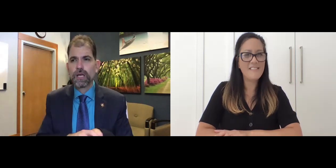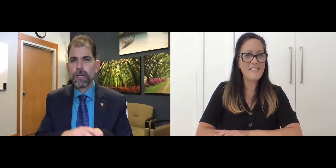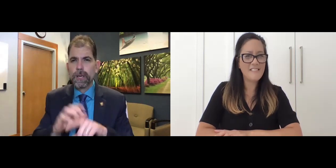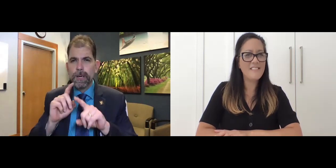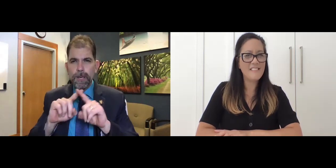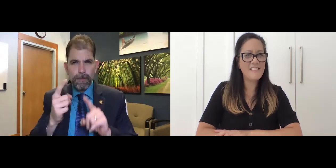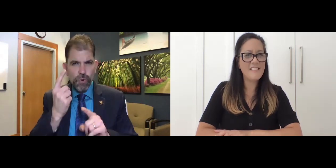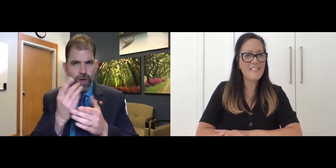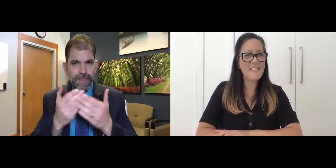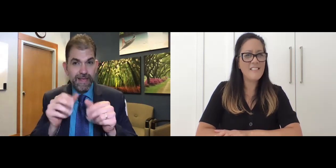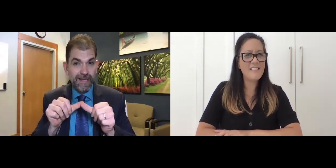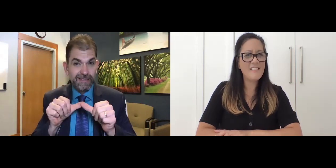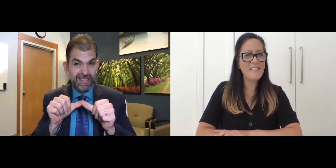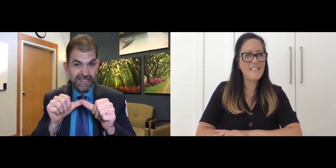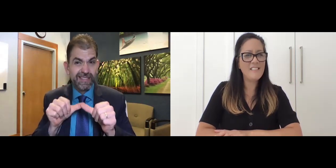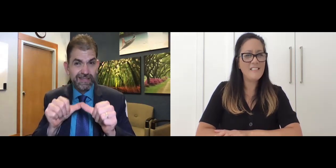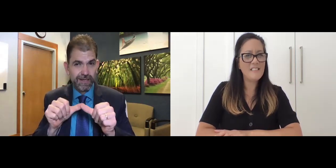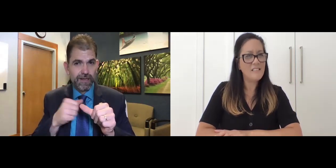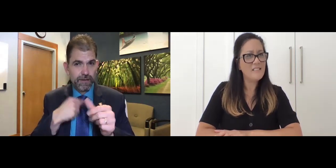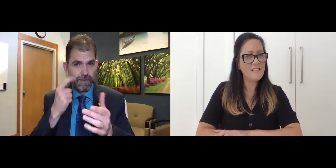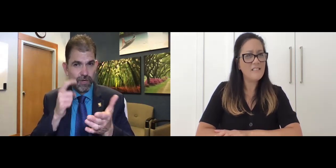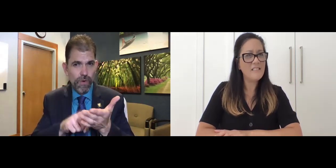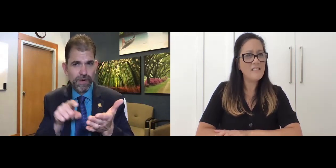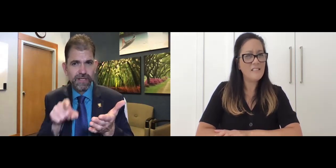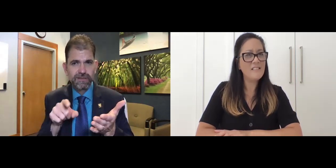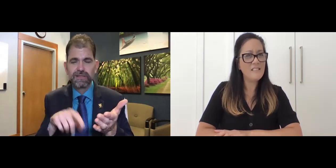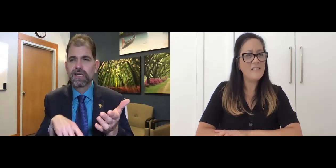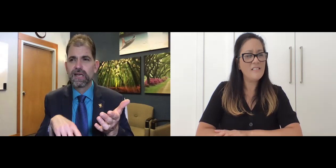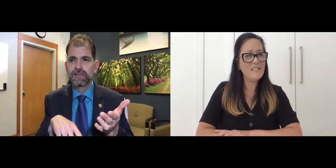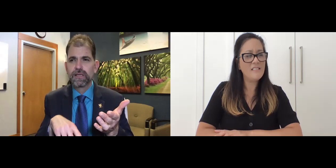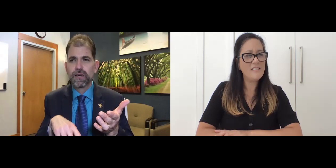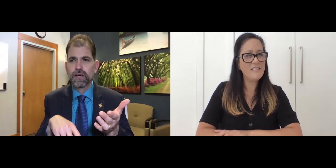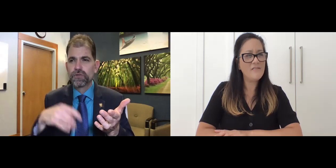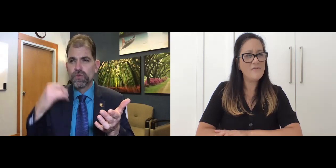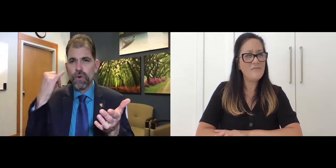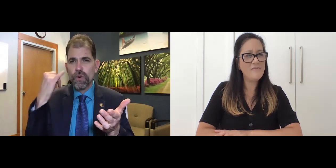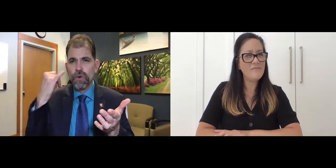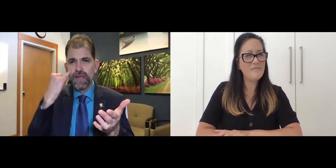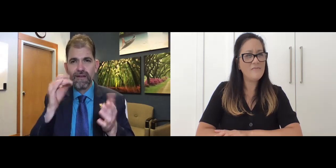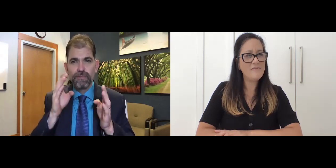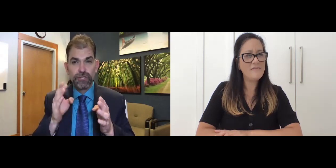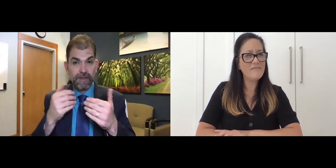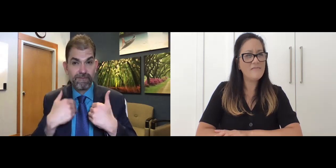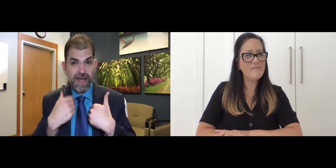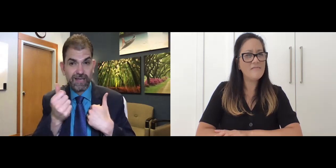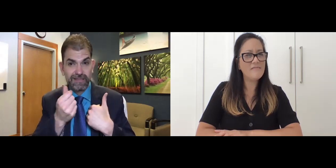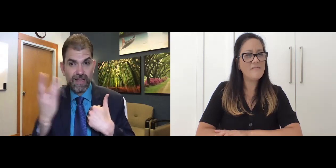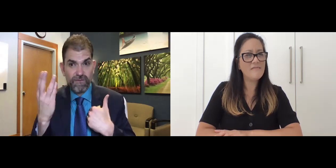it might somehow manage. It's really tricky because each plant is different and each person is different.